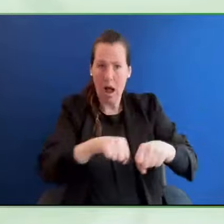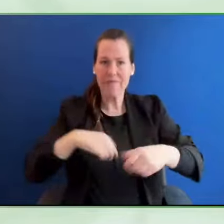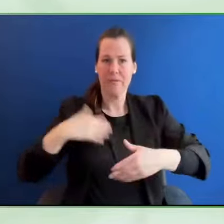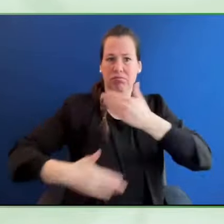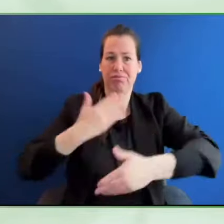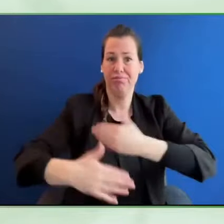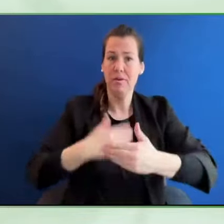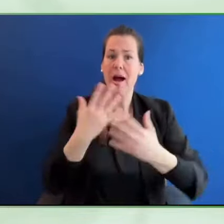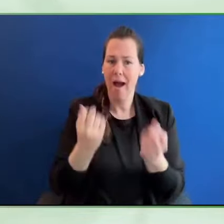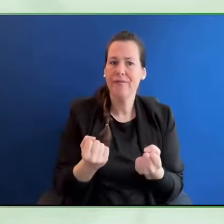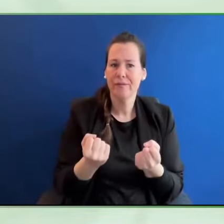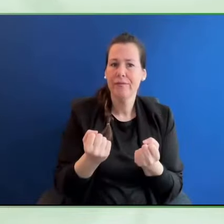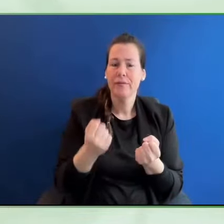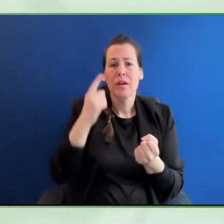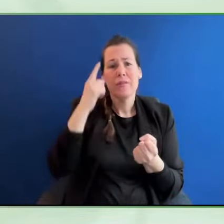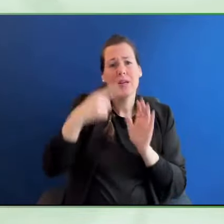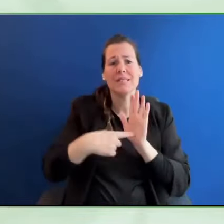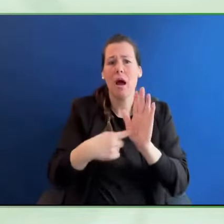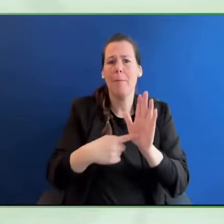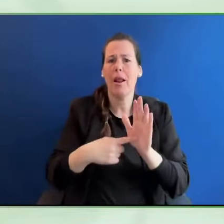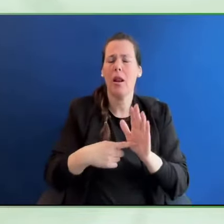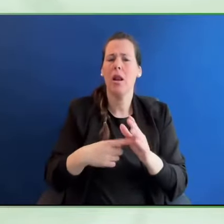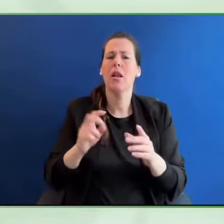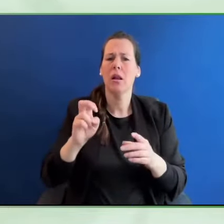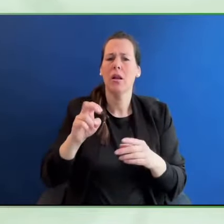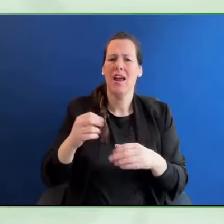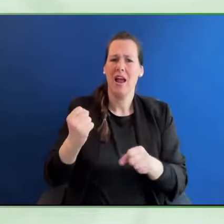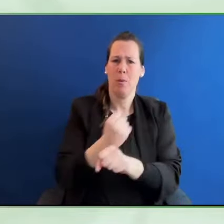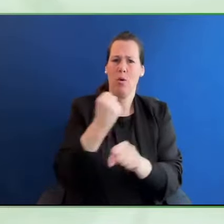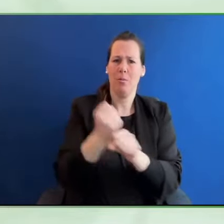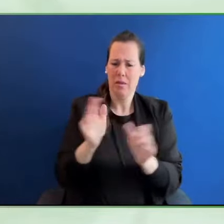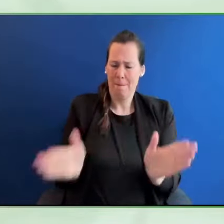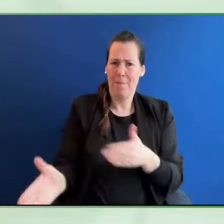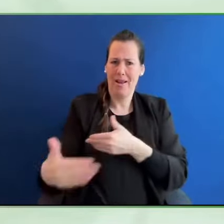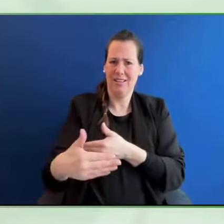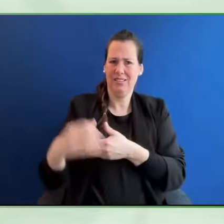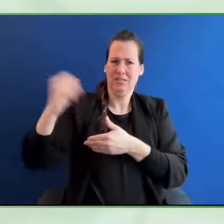But for me the most important is whether EU does legislate and it does it around public